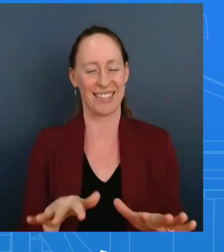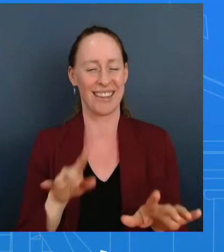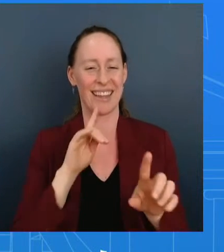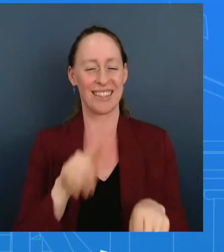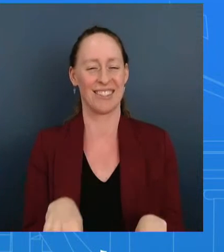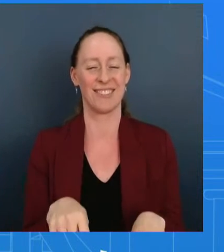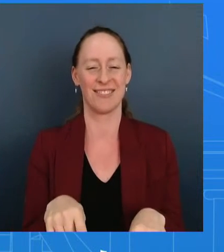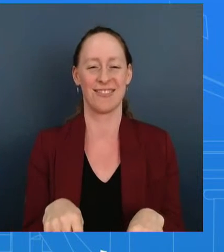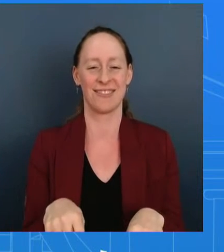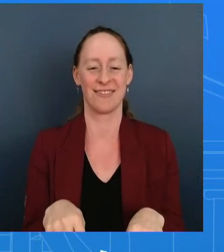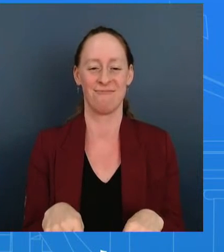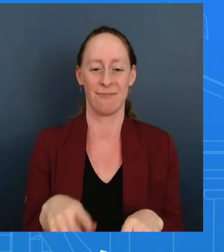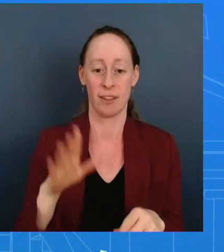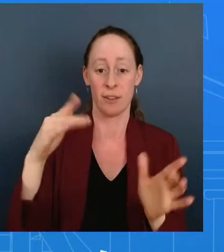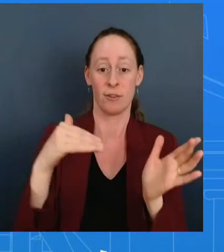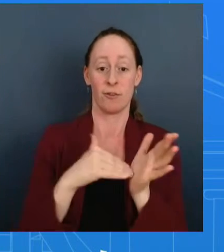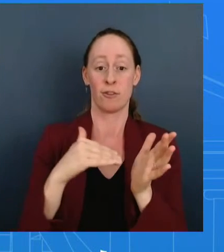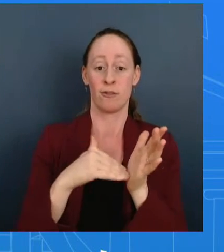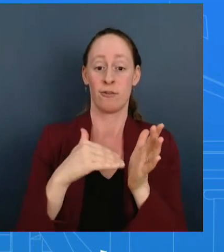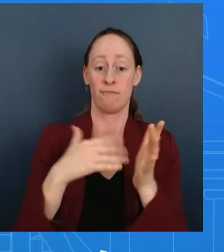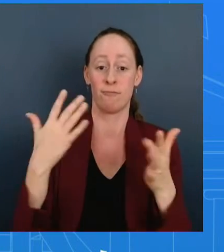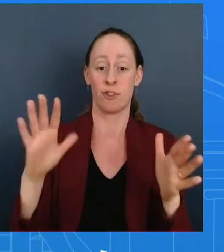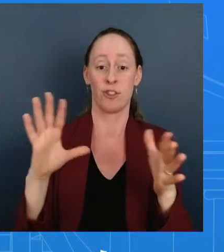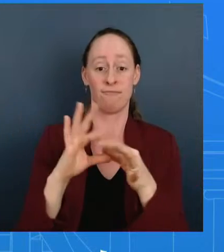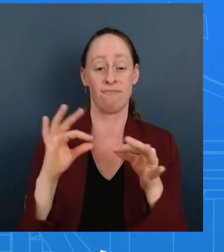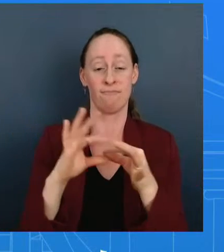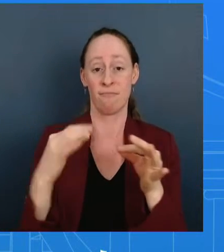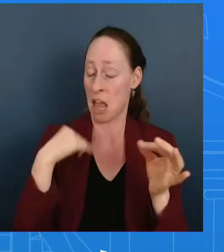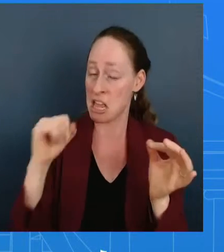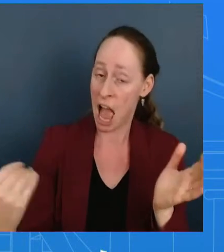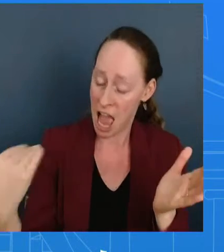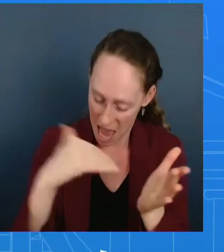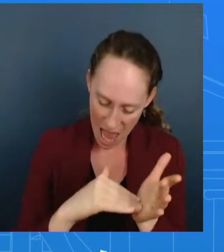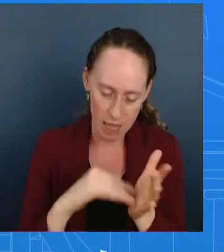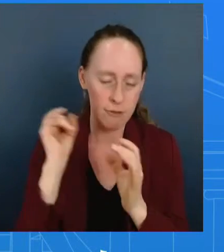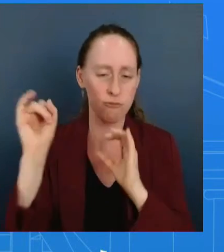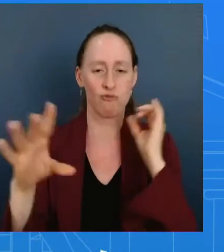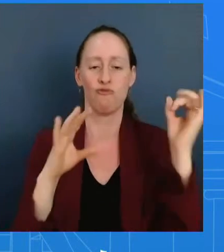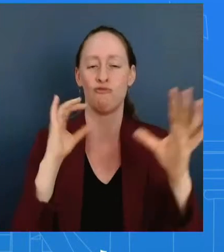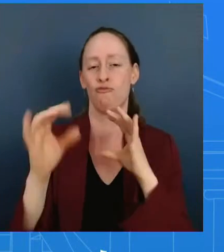I could say it again: "No findings which would be consistent with any cerebellar